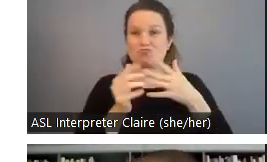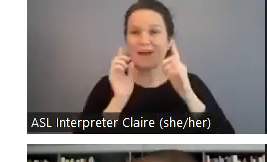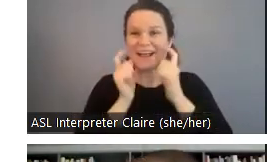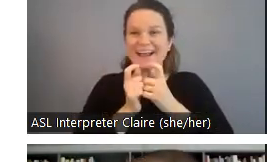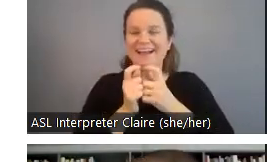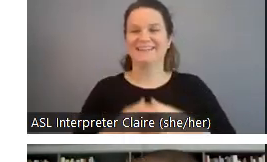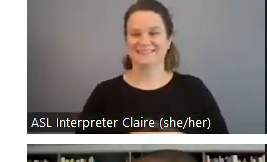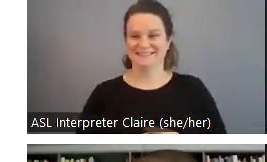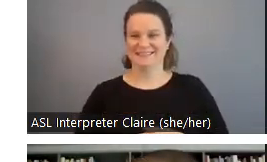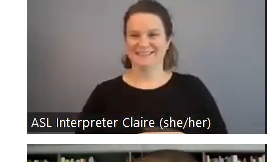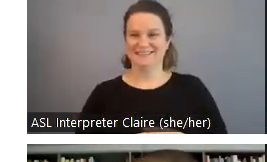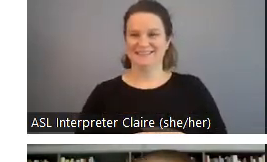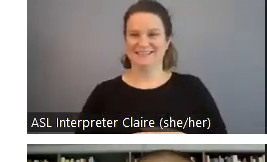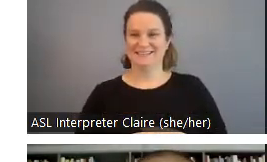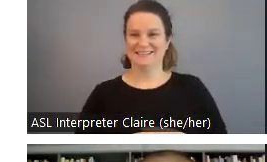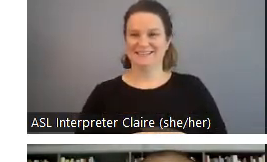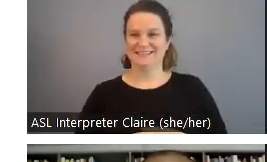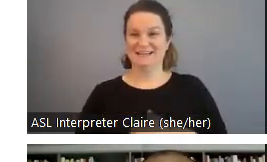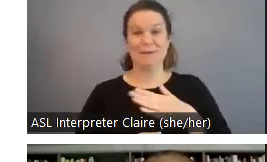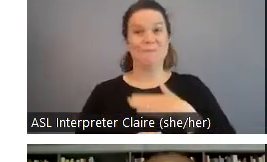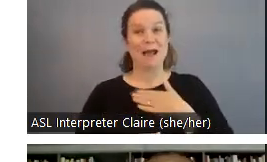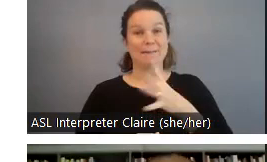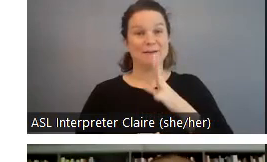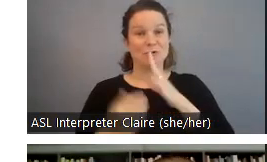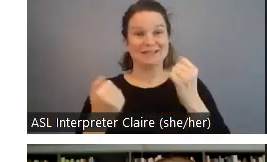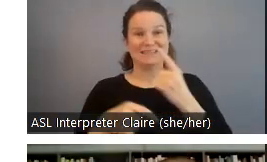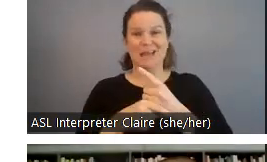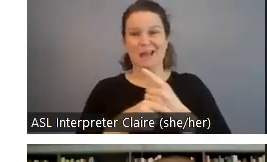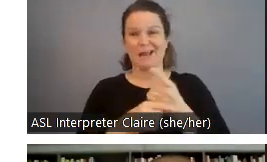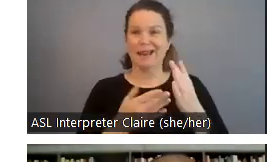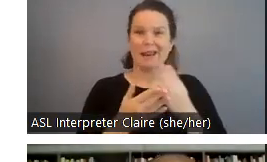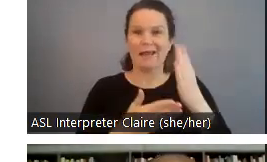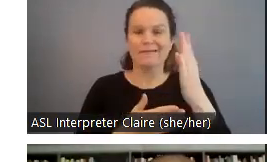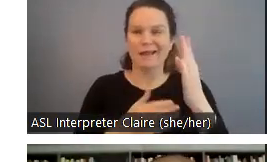And I'm happy to talk today about